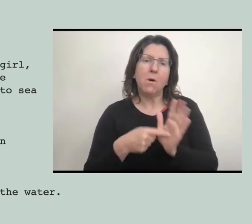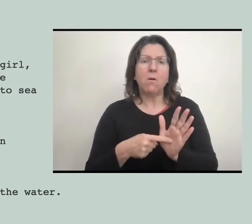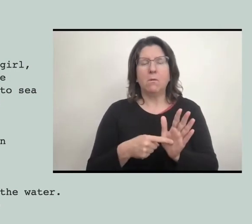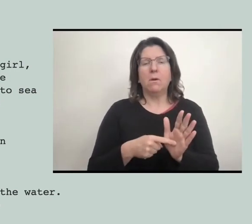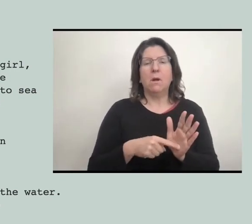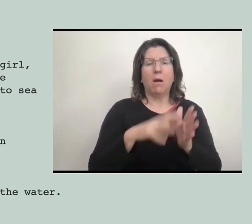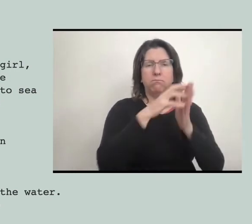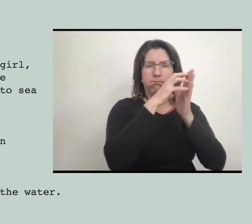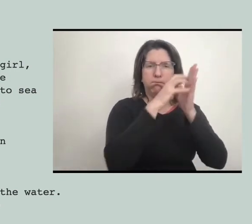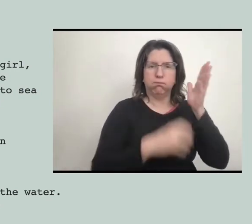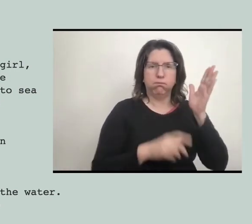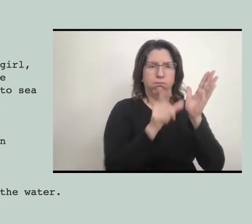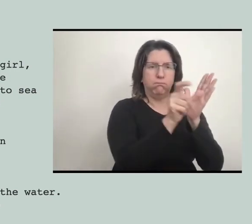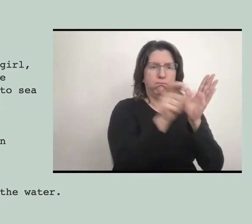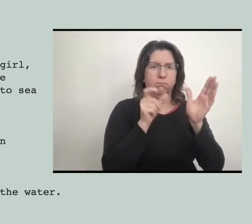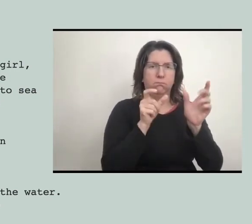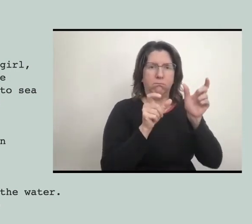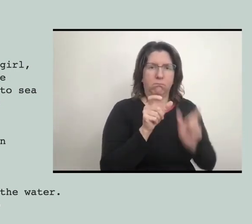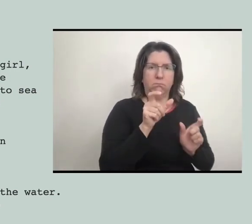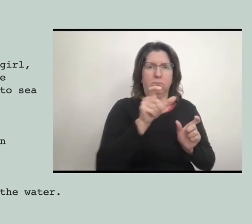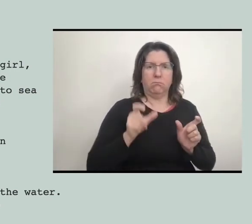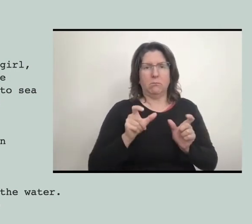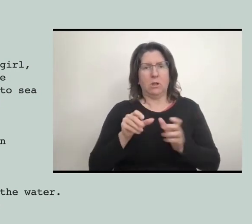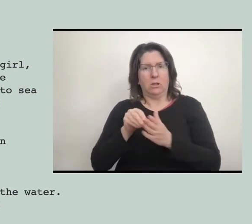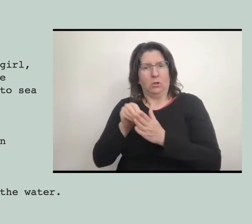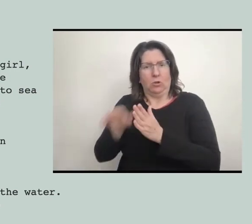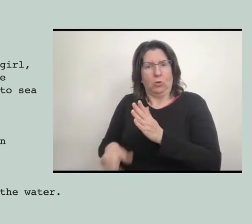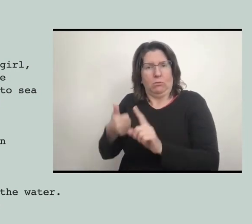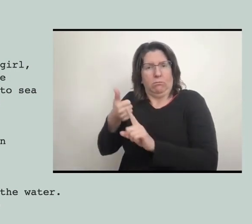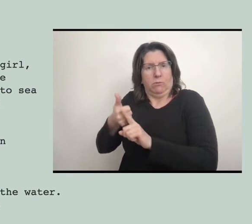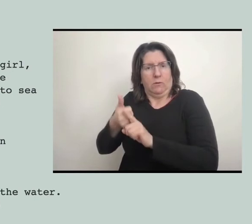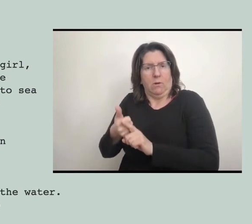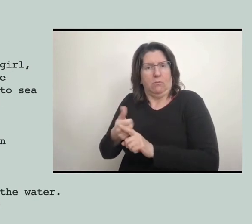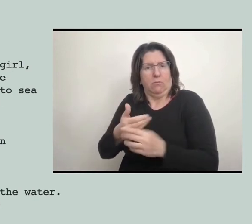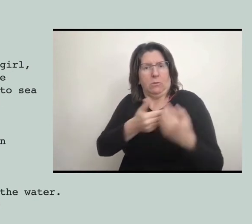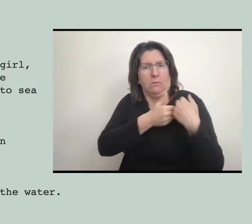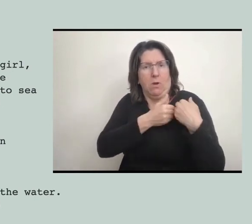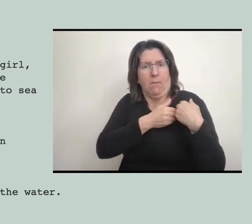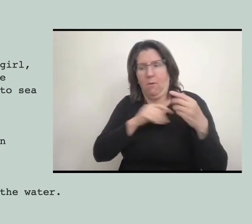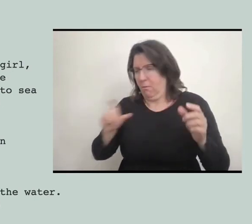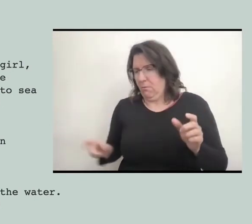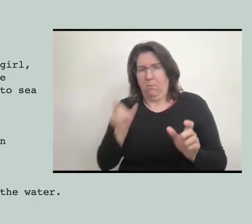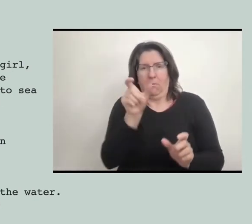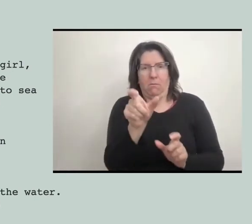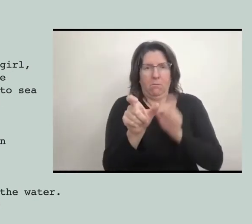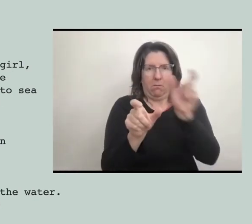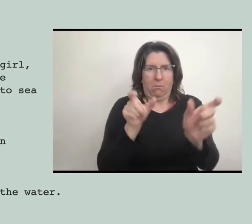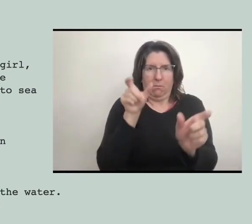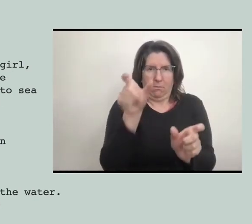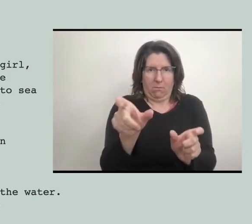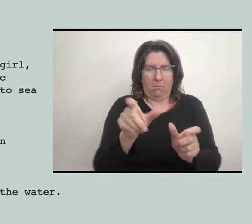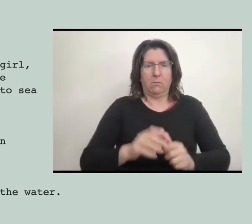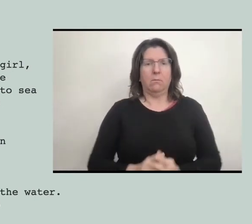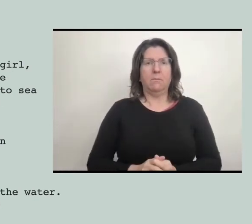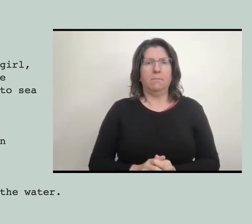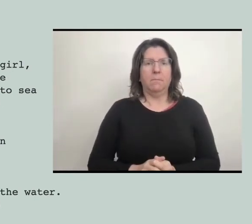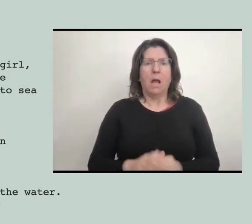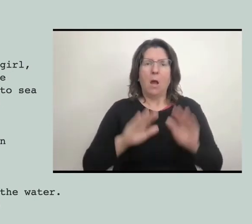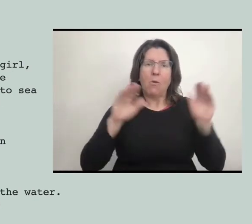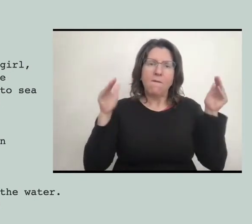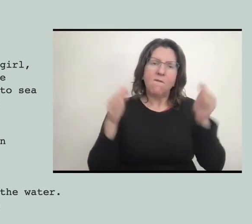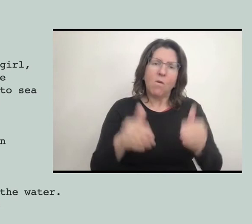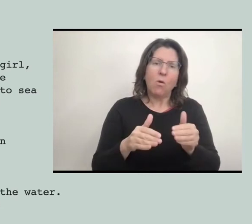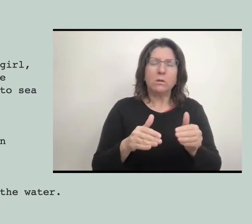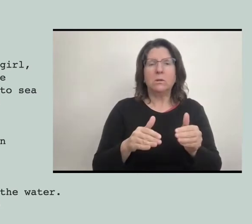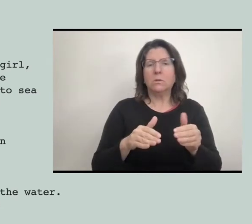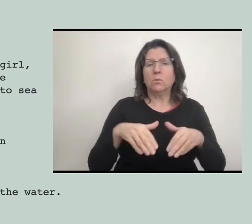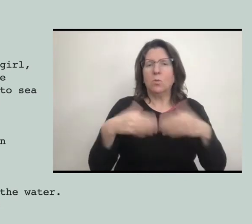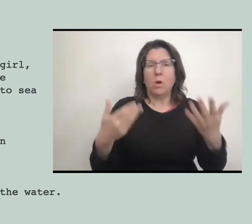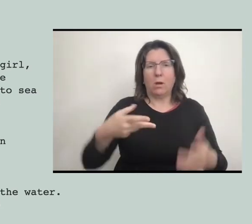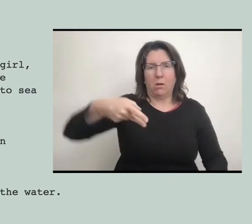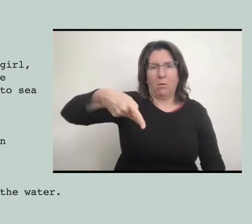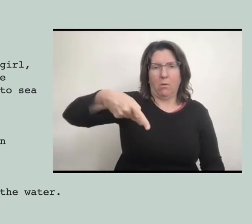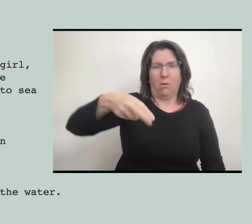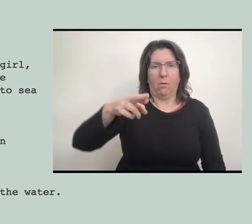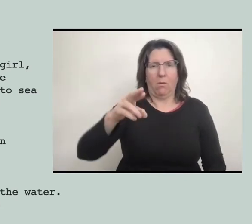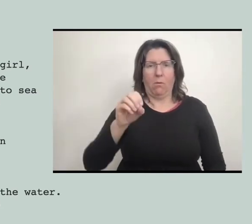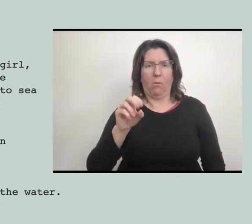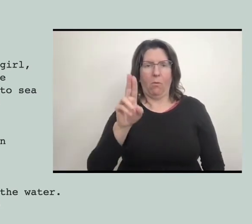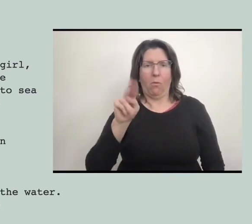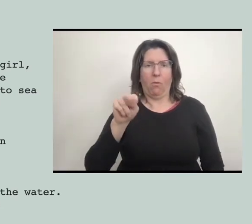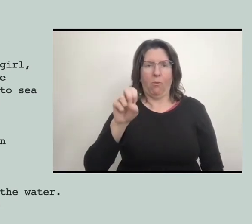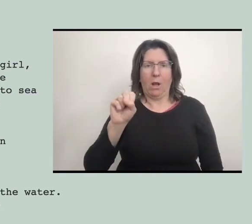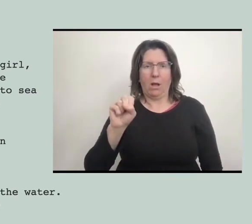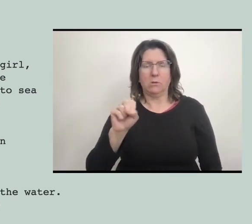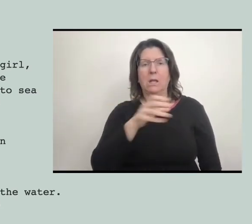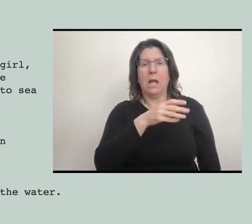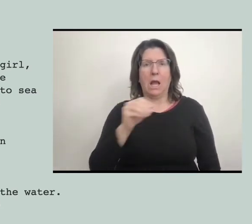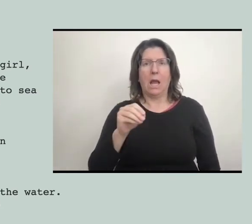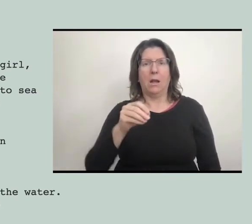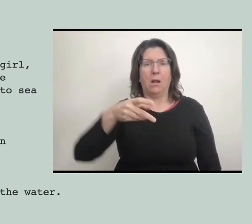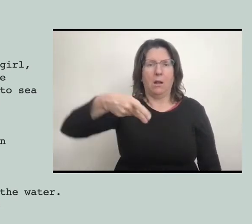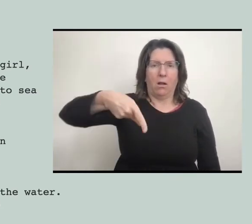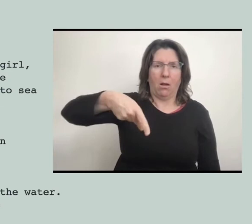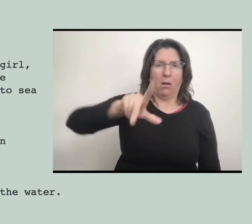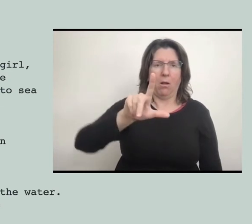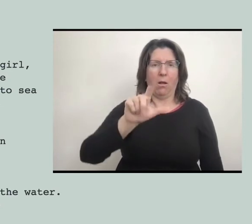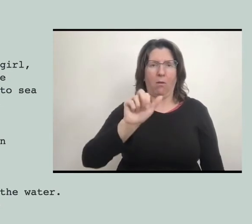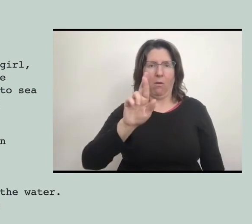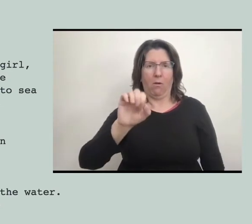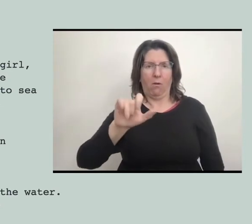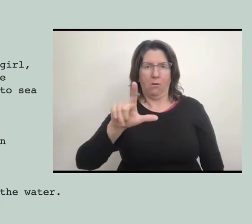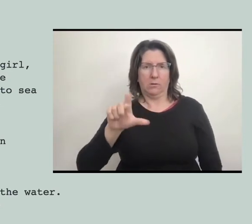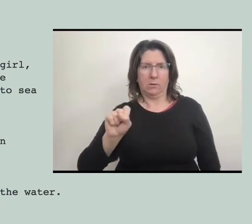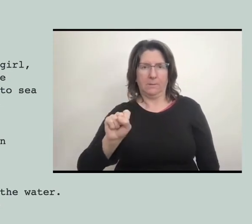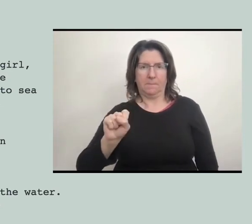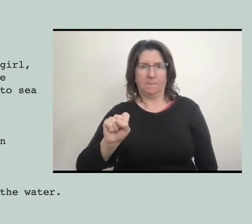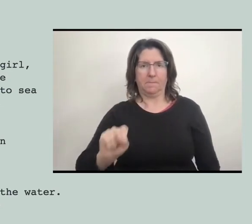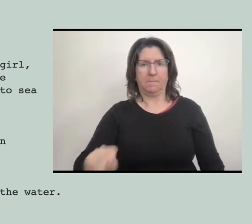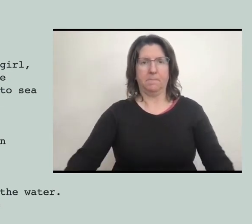This is an example of gap filling. This is the original text. In this case we're focussing on pronouns and plurals.